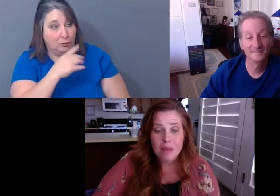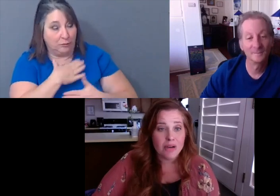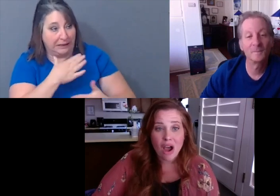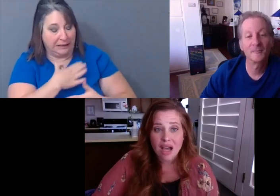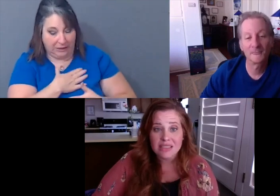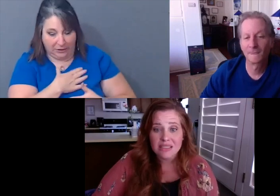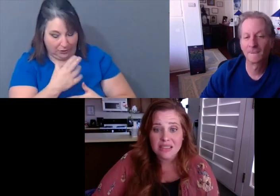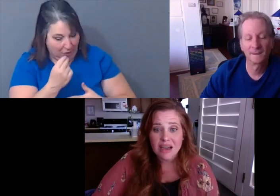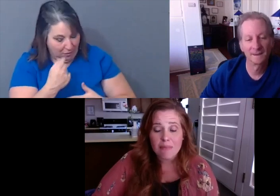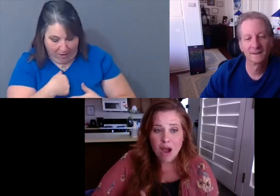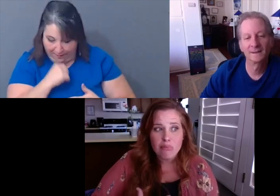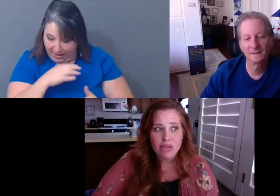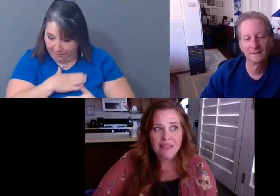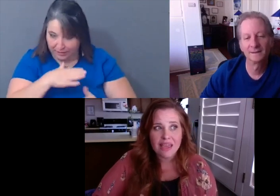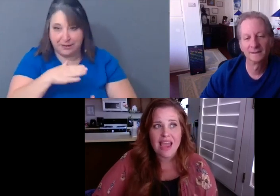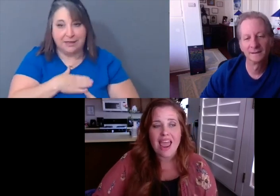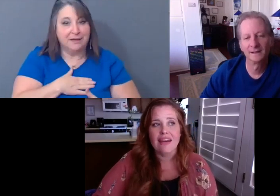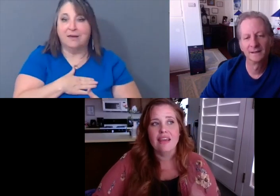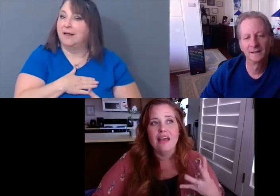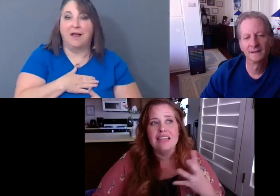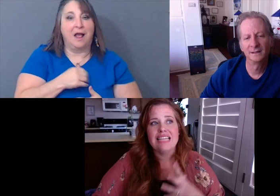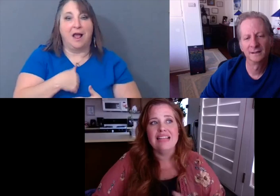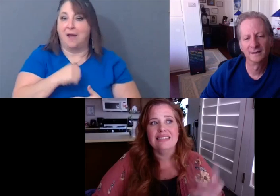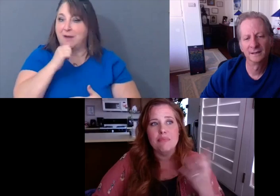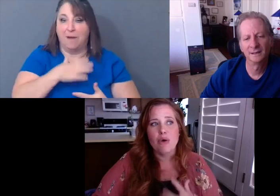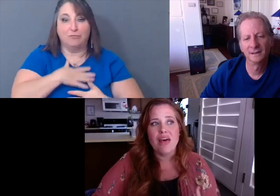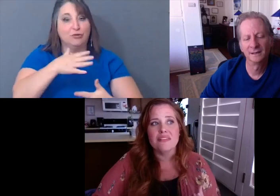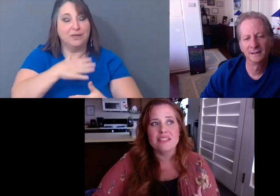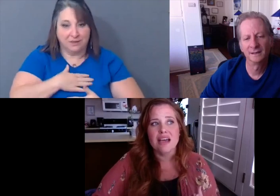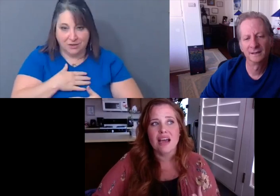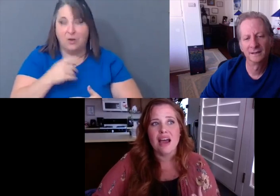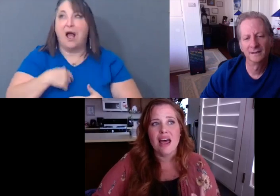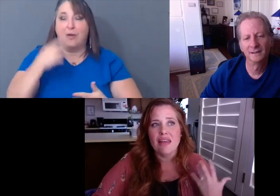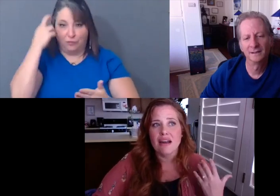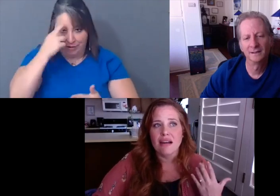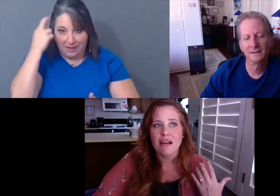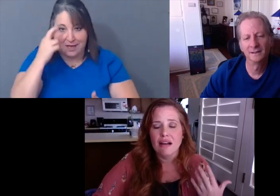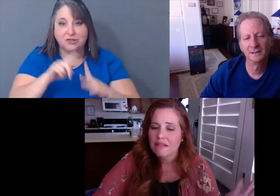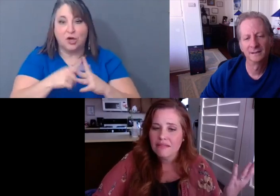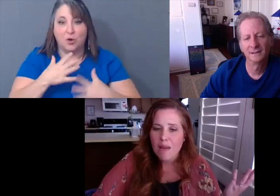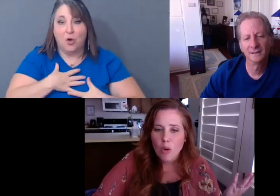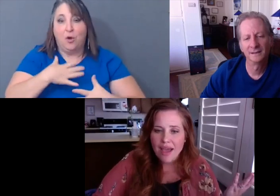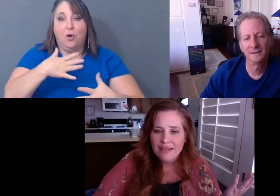I'm not, I'm not breathing. And I take deep breaths, and then I'm okay.